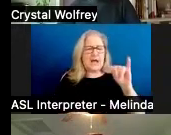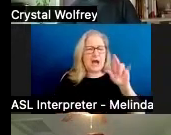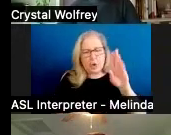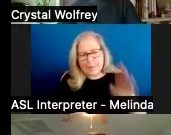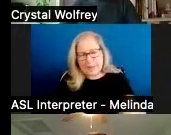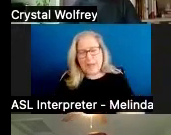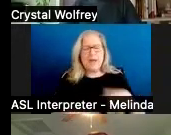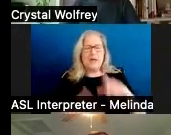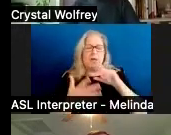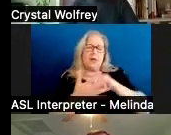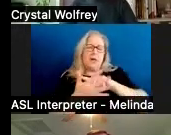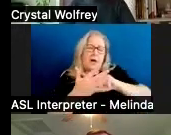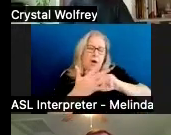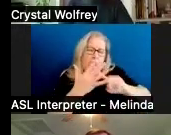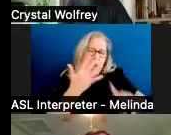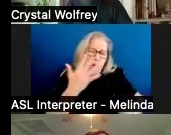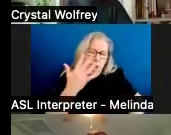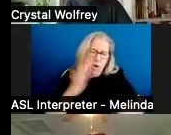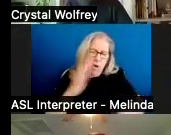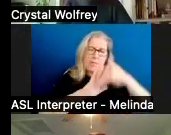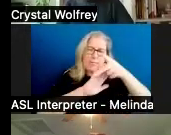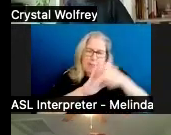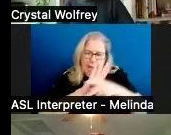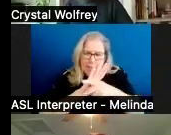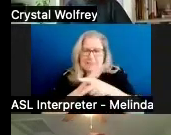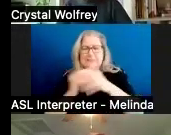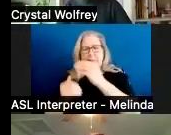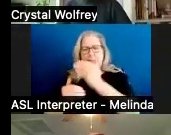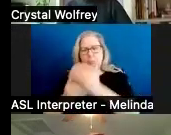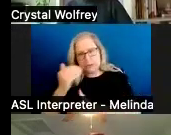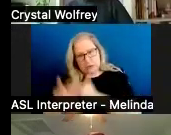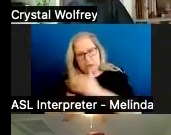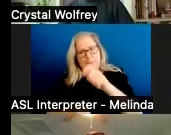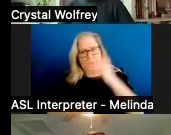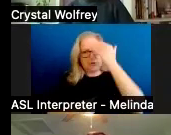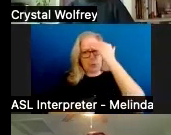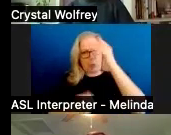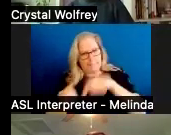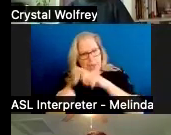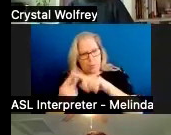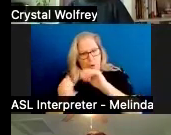all of these policies and procedures that you need to know about, and so all that applies as soon as you apply,